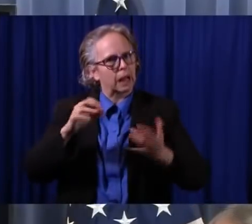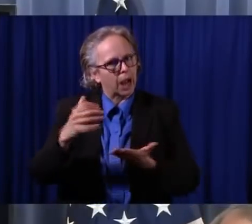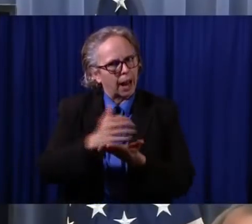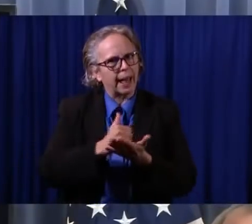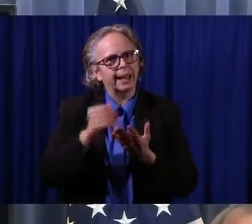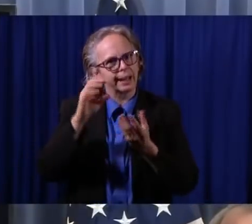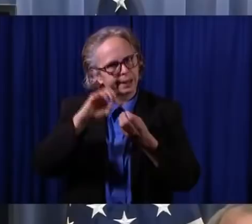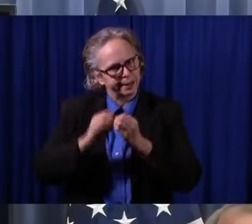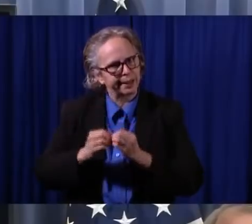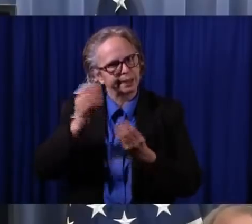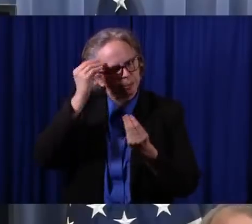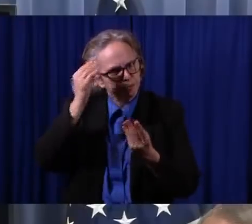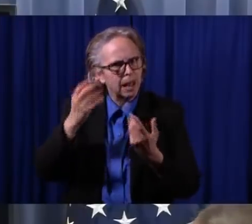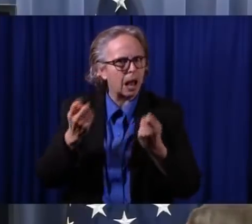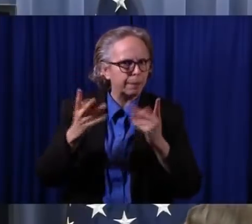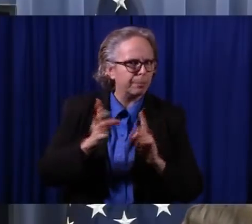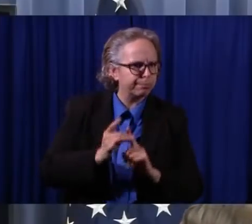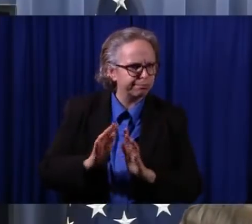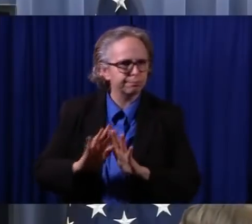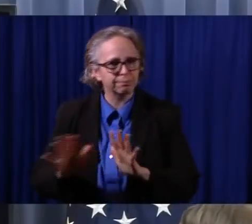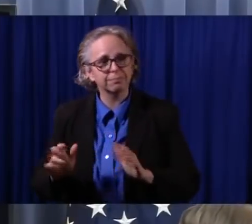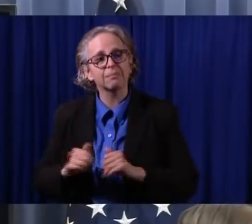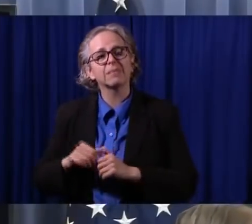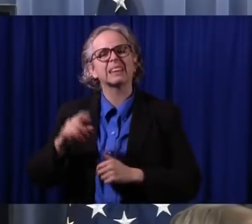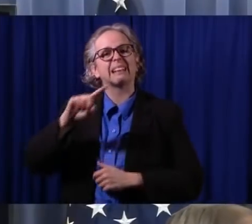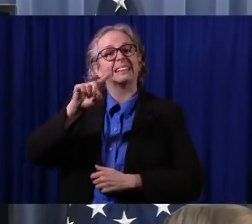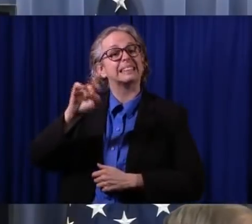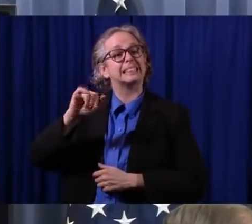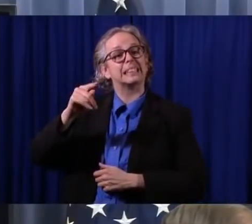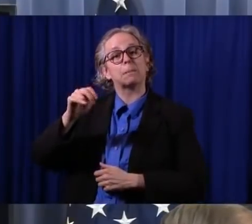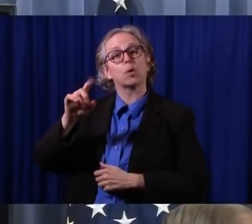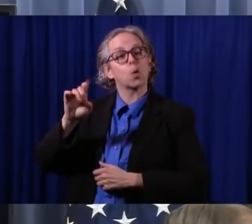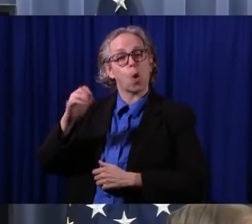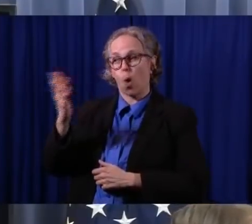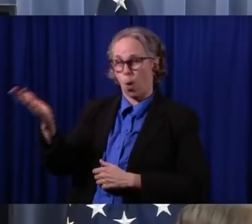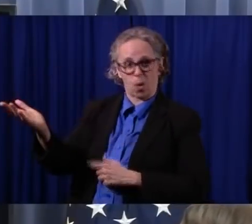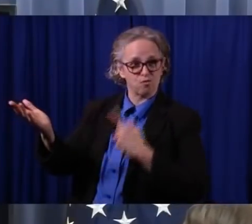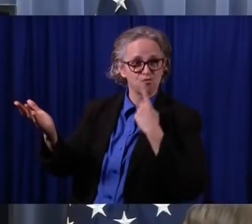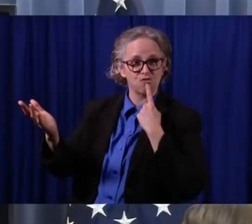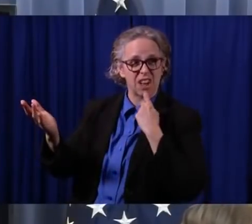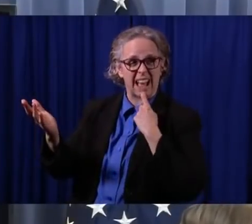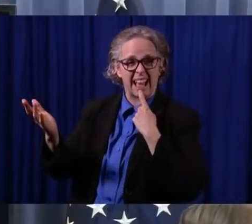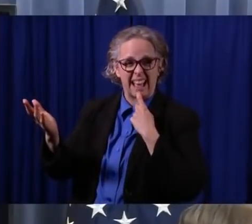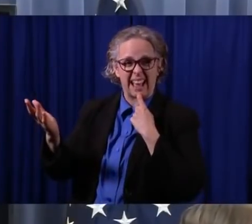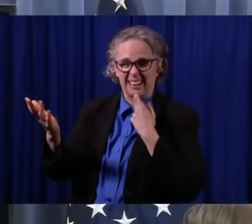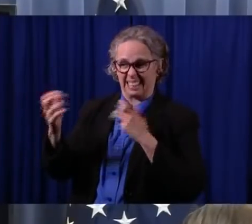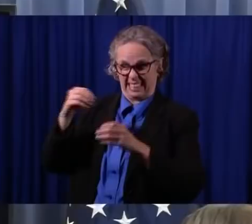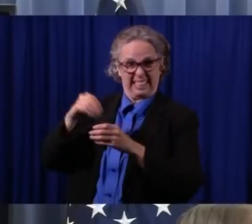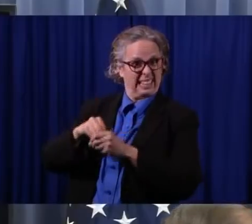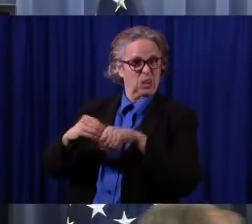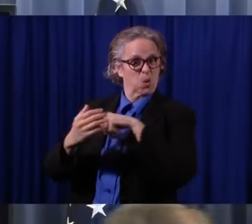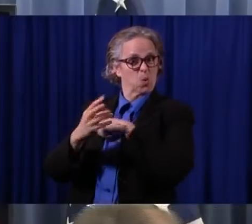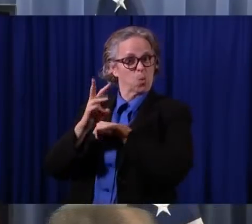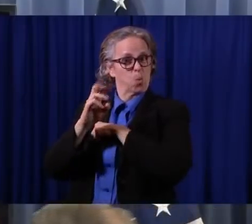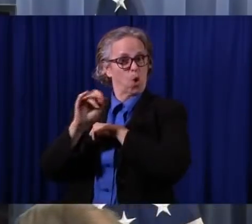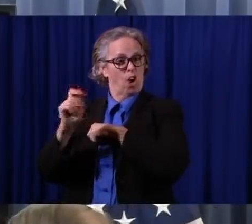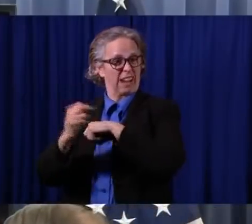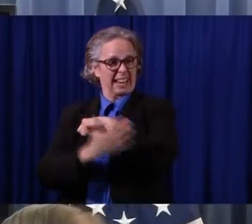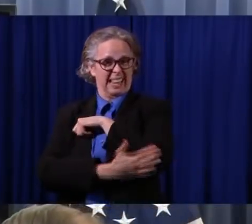THE TEAM THAT IS LOOKING AT THIS IS LOOKING A LOT MORE DATA THAN I AM SHOWING, I'M JUST TRYING TO ILLUSTRATE WHAT WE HAVE HERE.